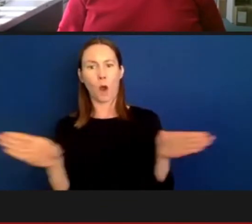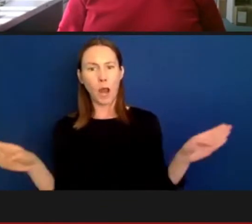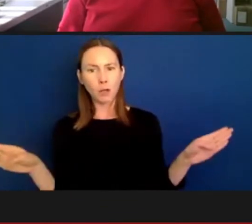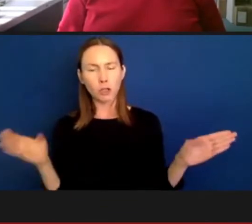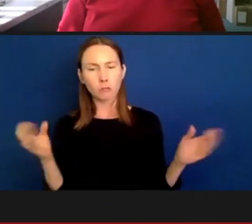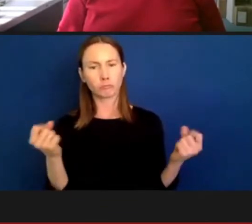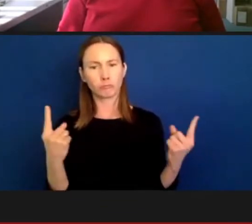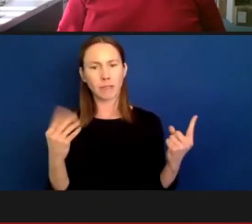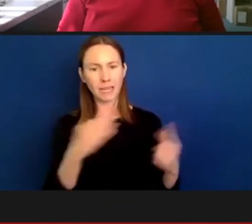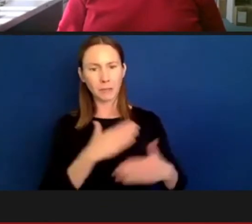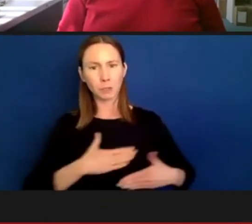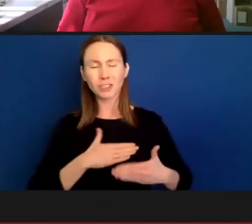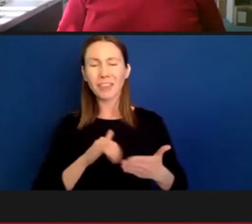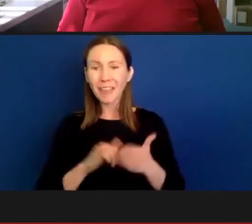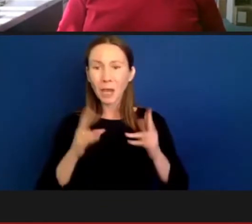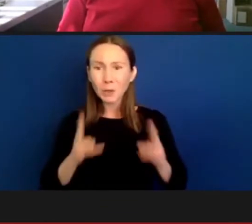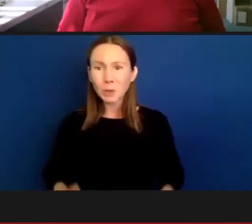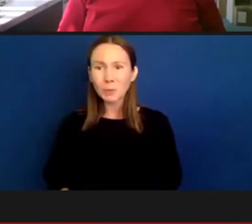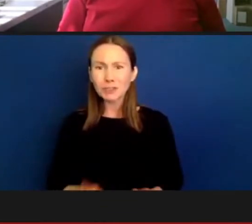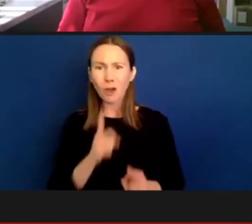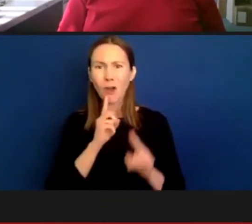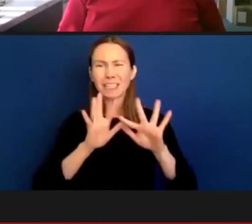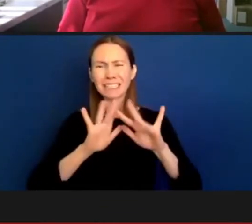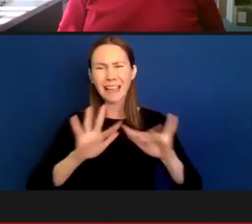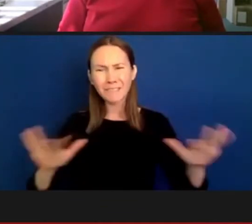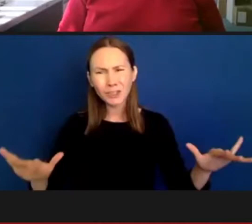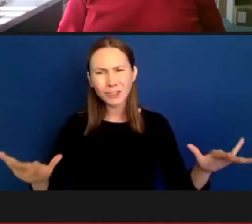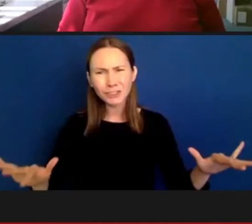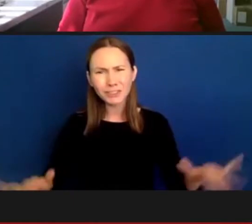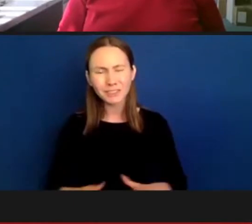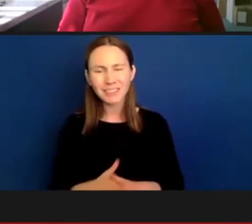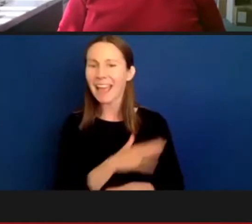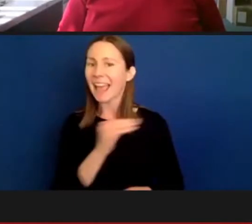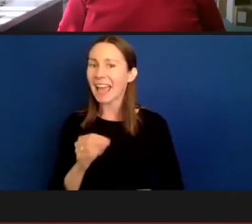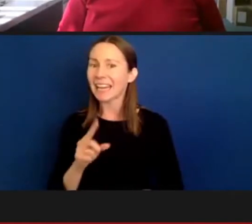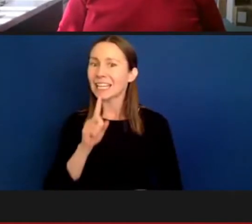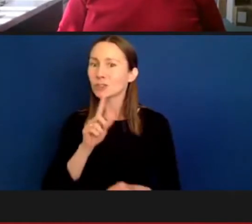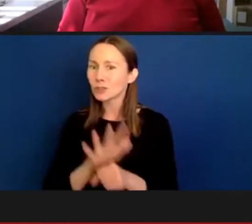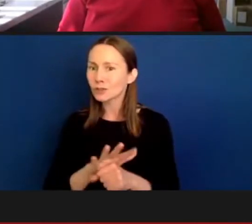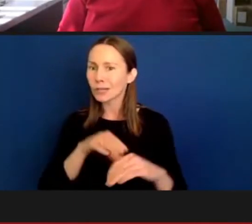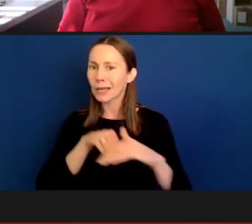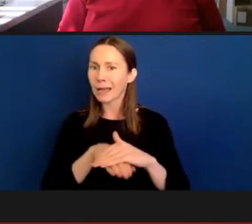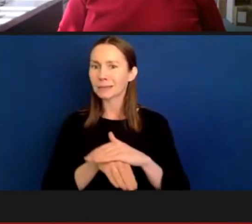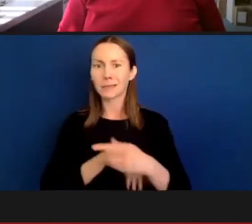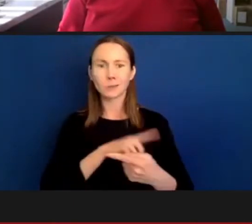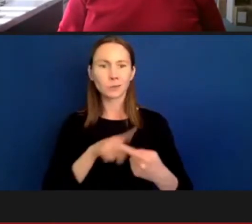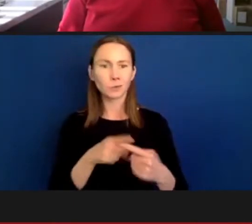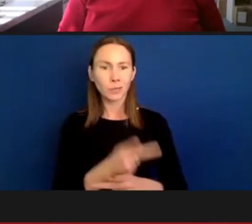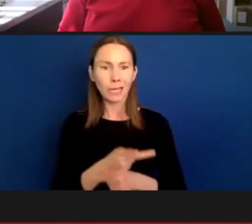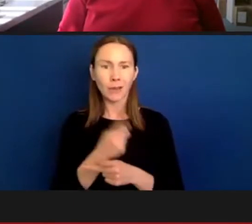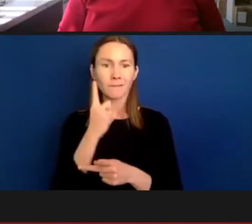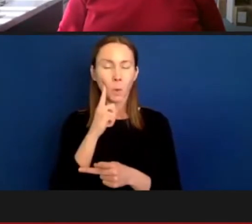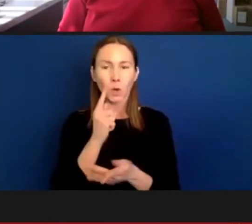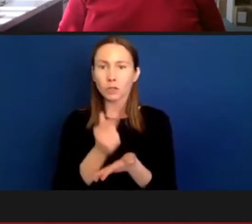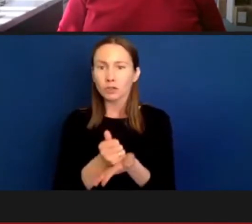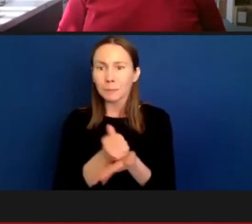for human diversity, and ensuring access to care for treatments that are needed.